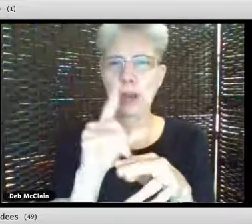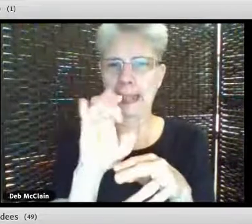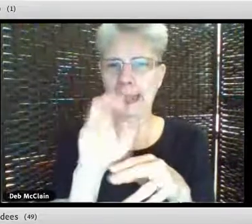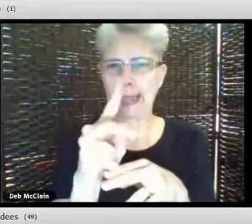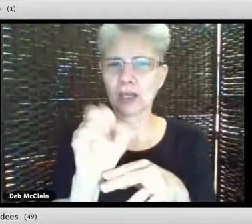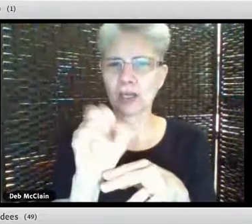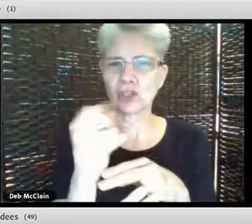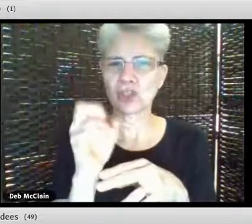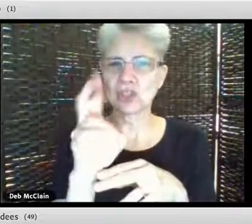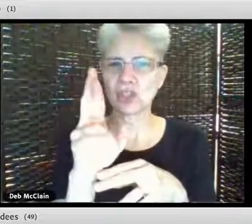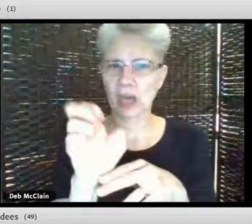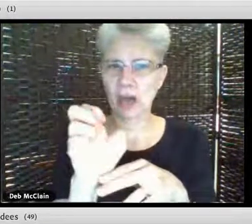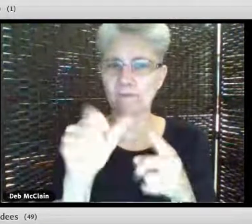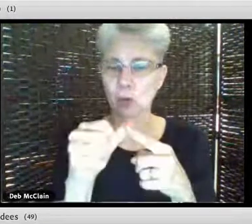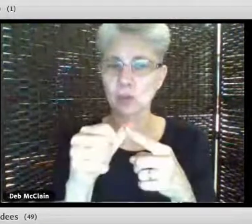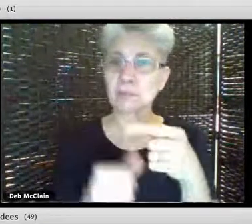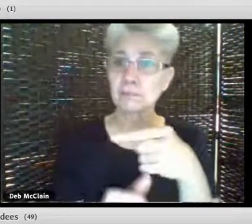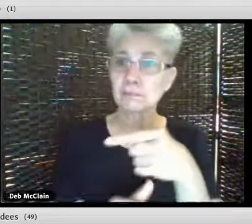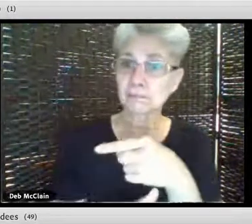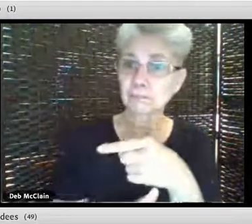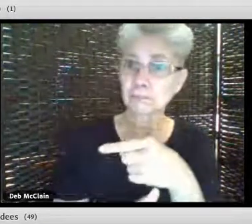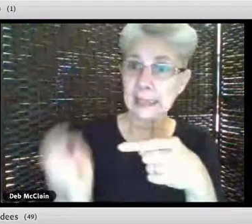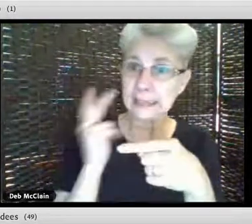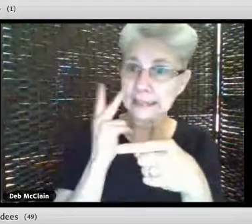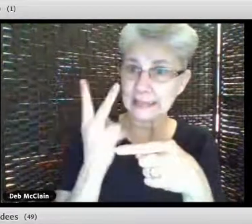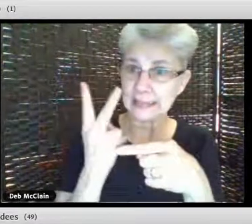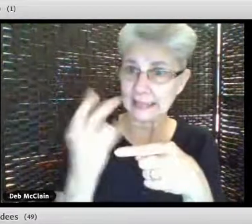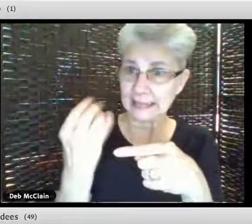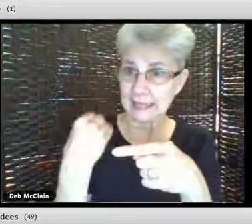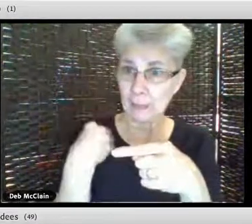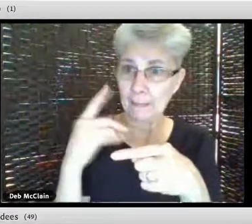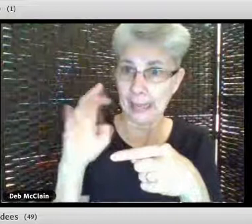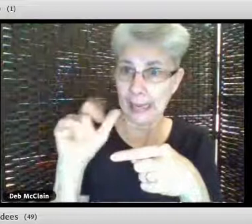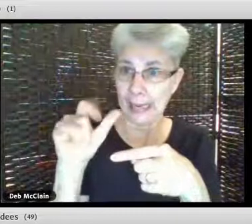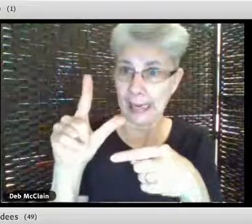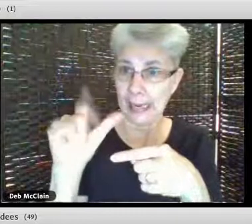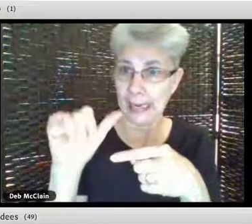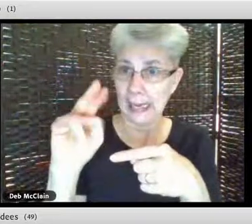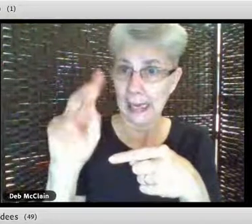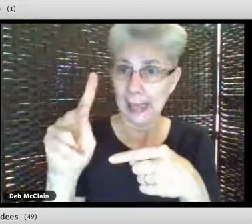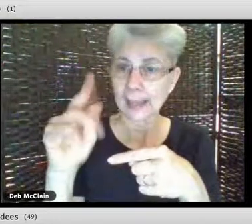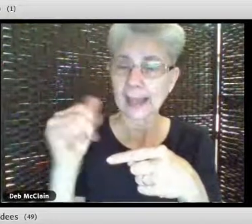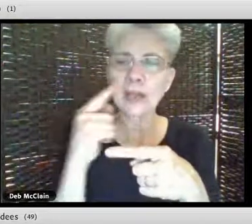and you can see that it's given me a link, and it says anyone with the link can view.